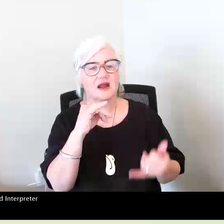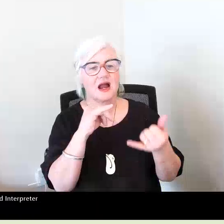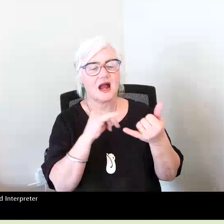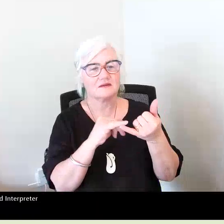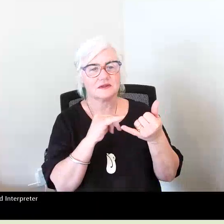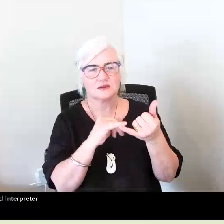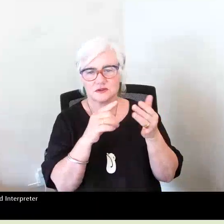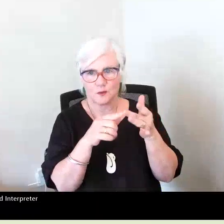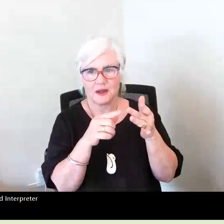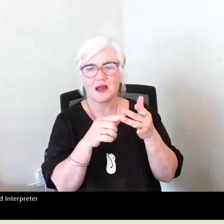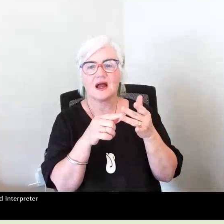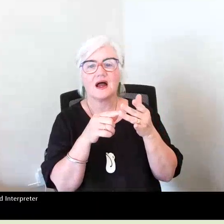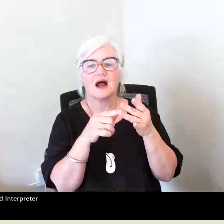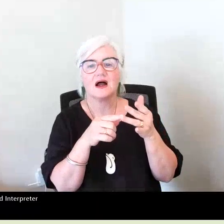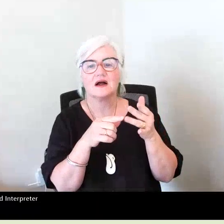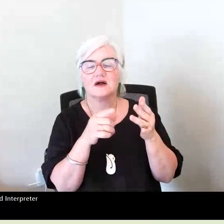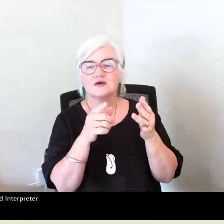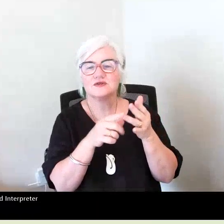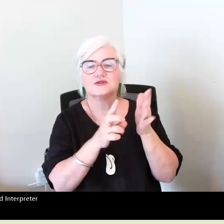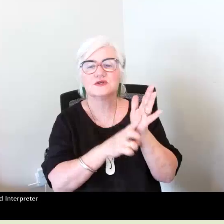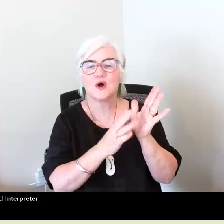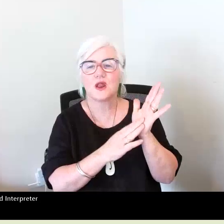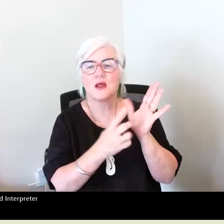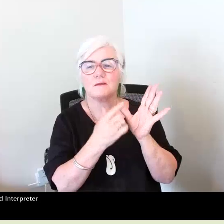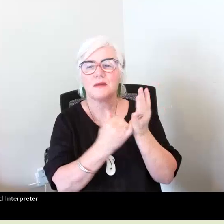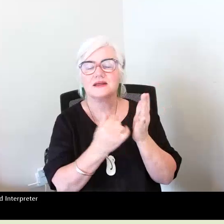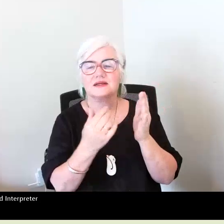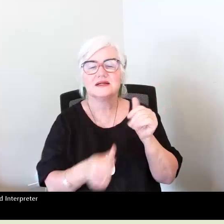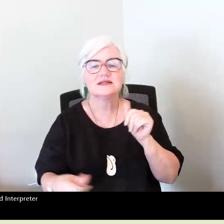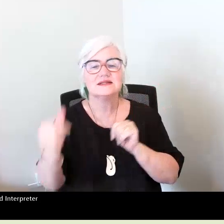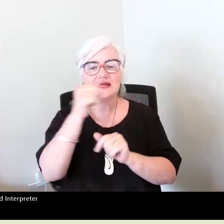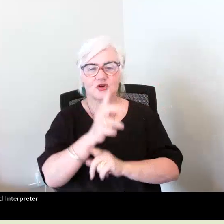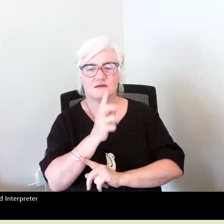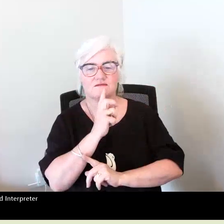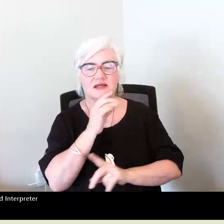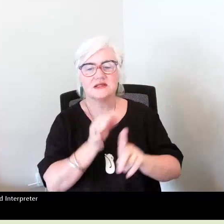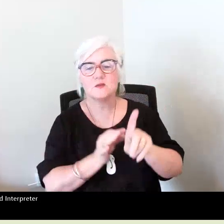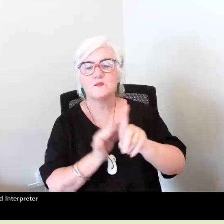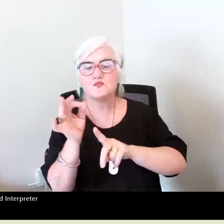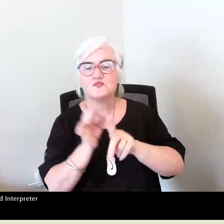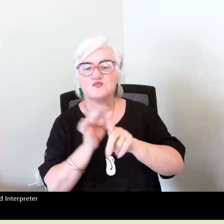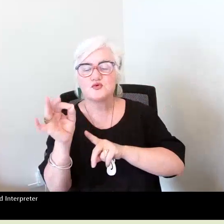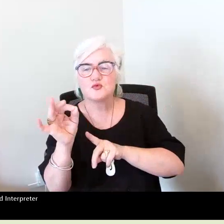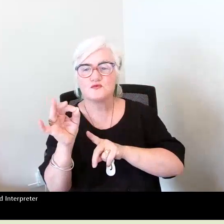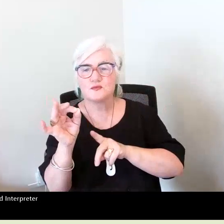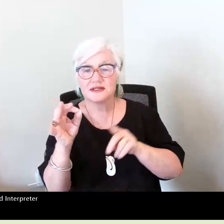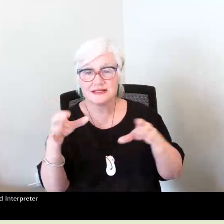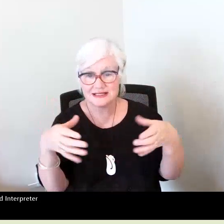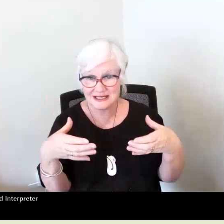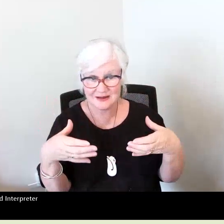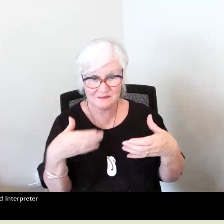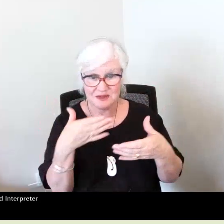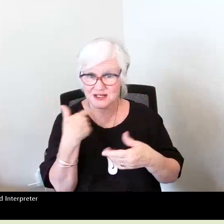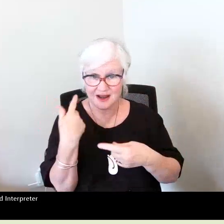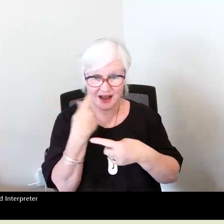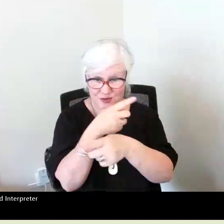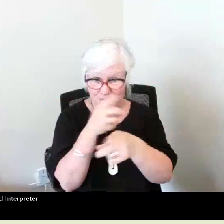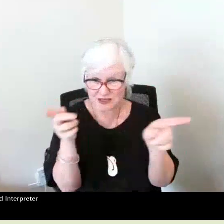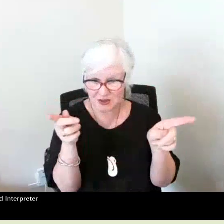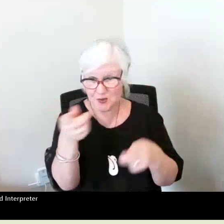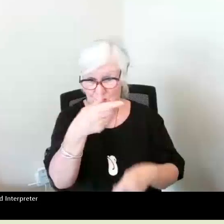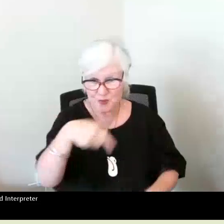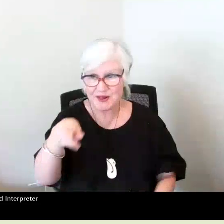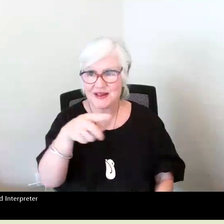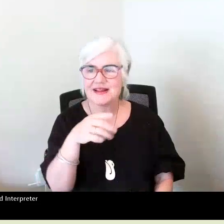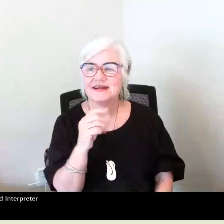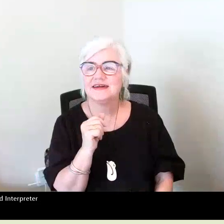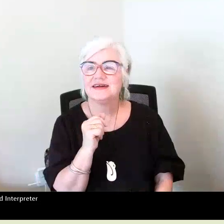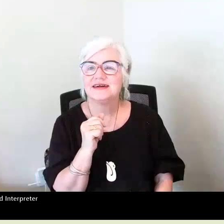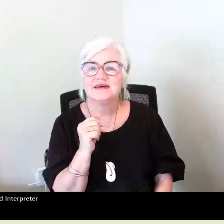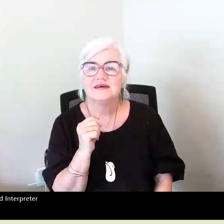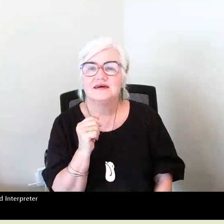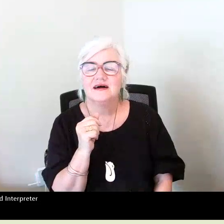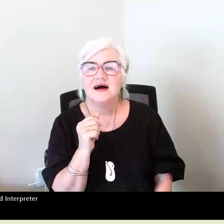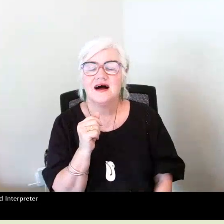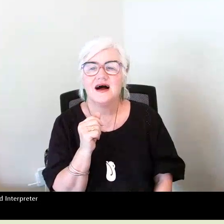am Senior Advisor in the Quality Improvement team in DSS. Very nice to see you all. And thank you